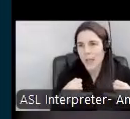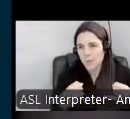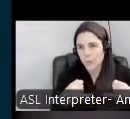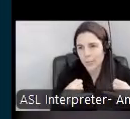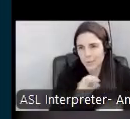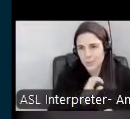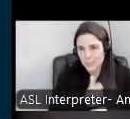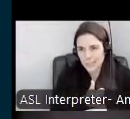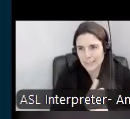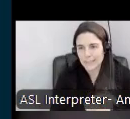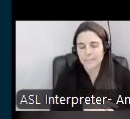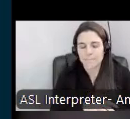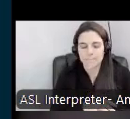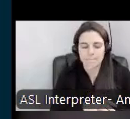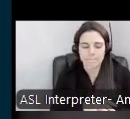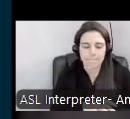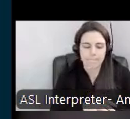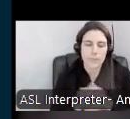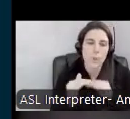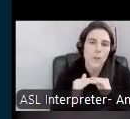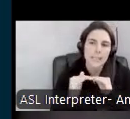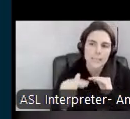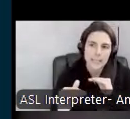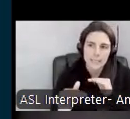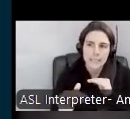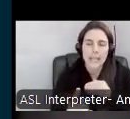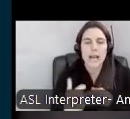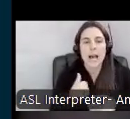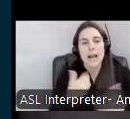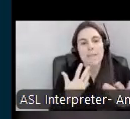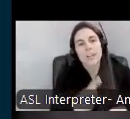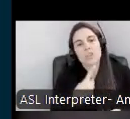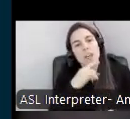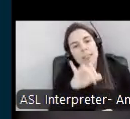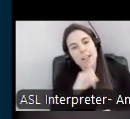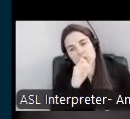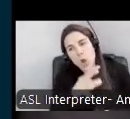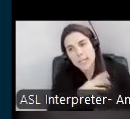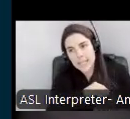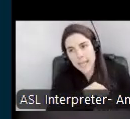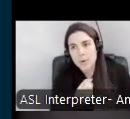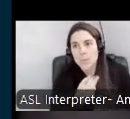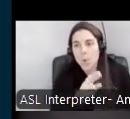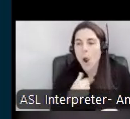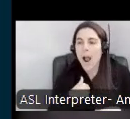So kind of being consistent about I did say that this was not acceptable, or I did say that if this happened, we